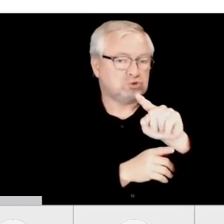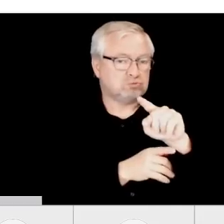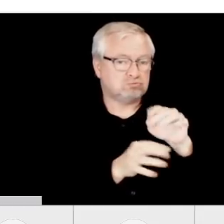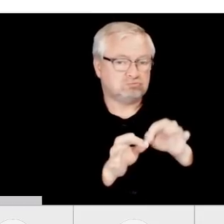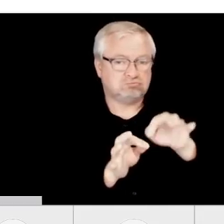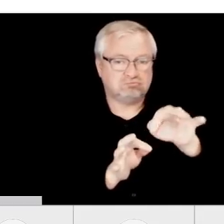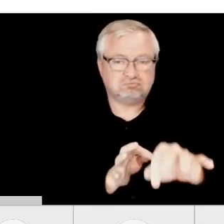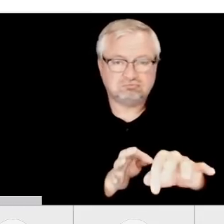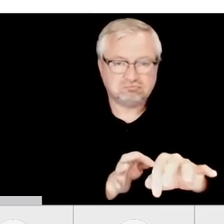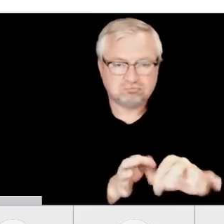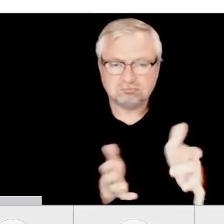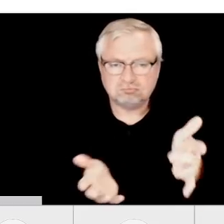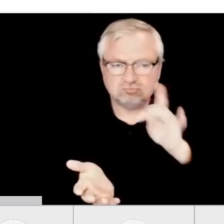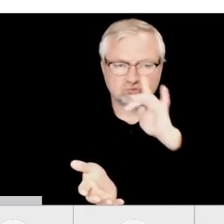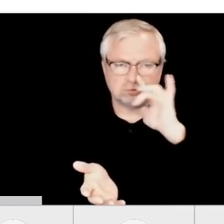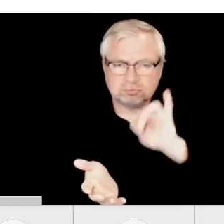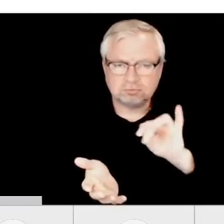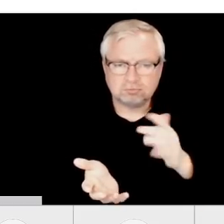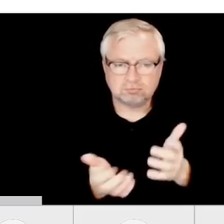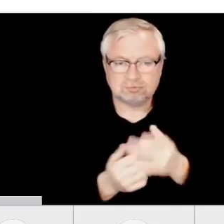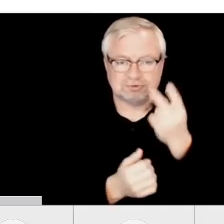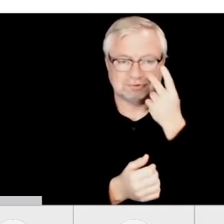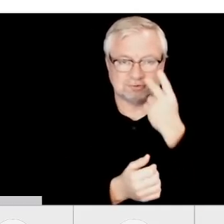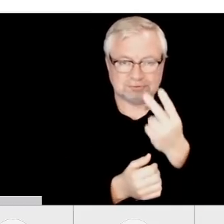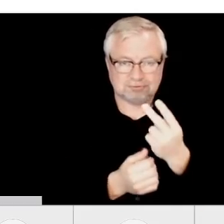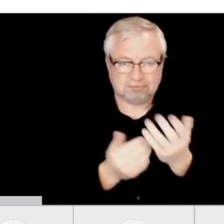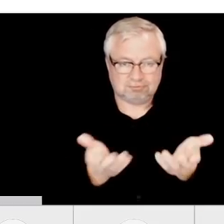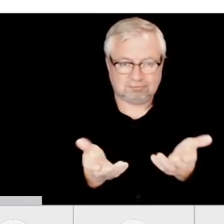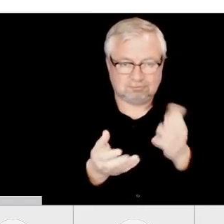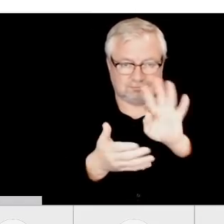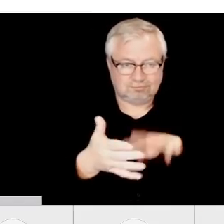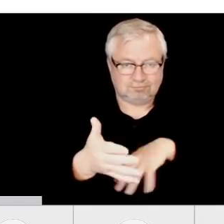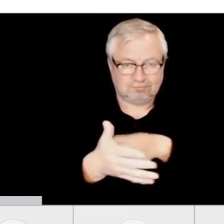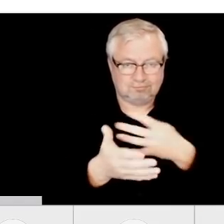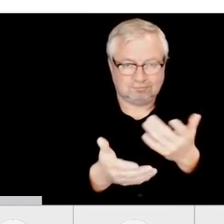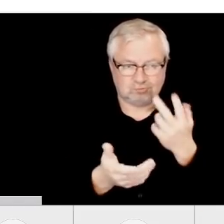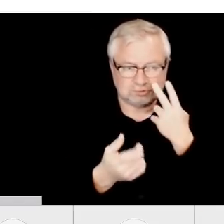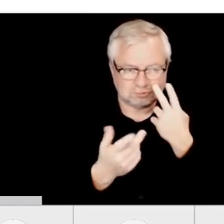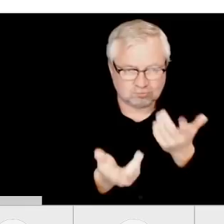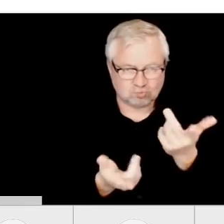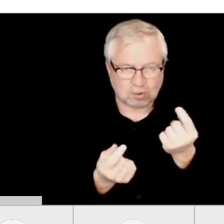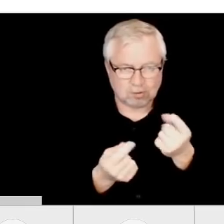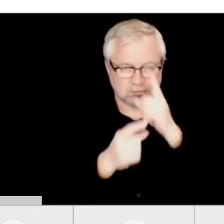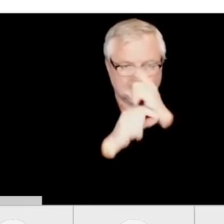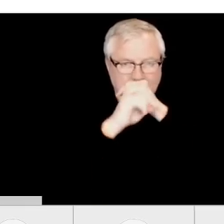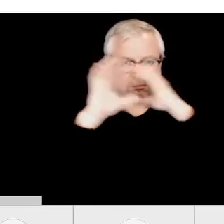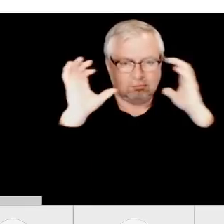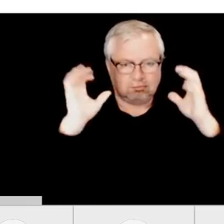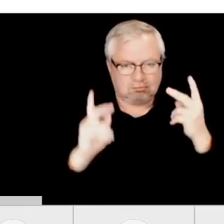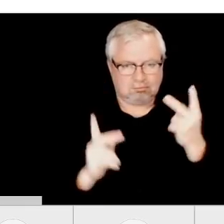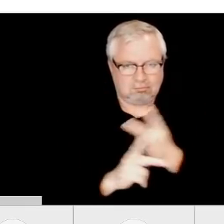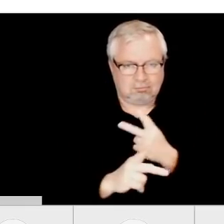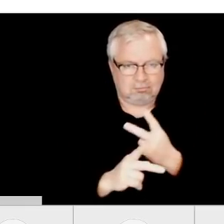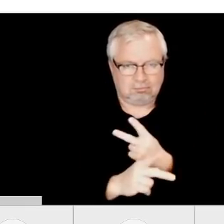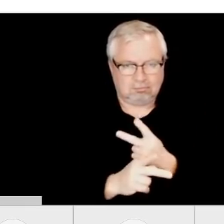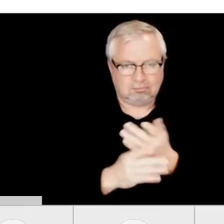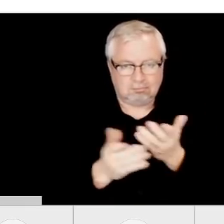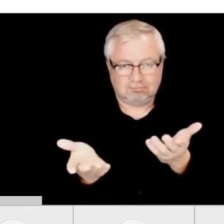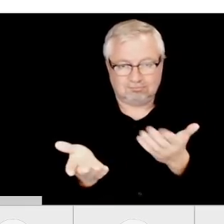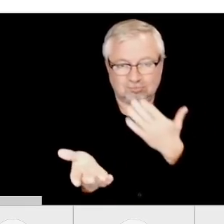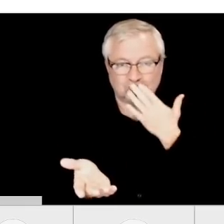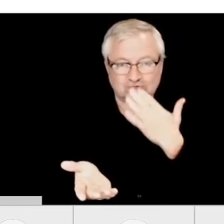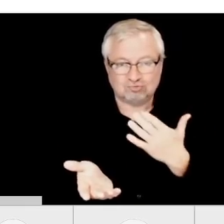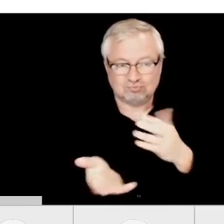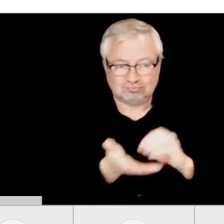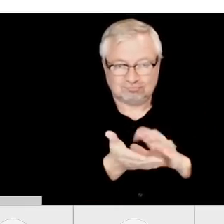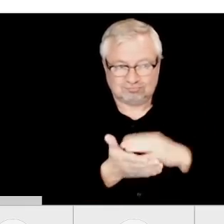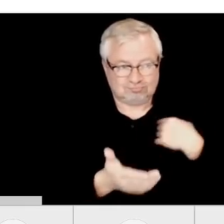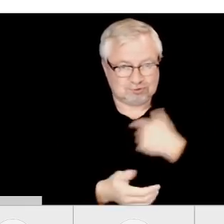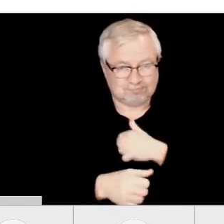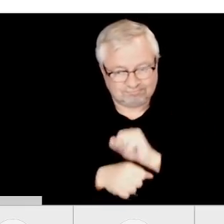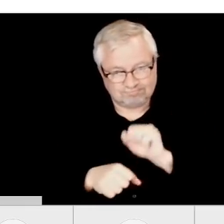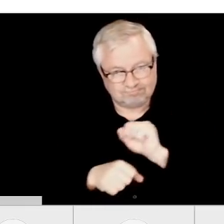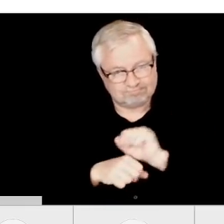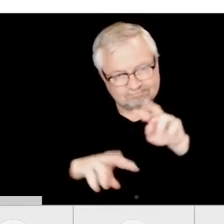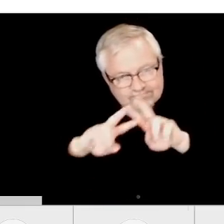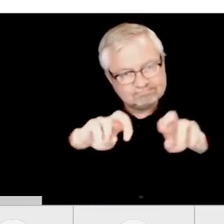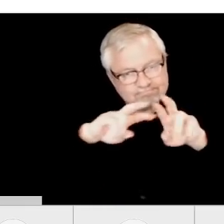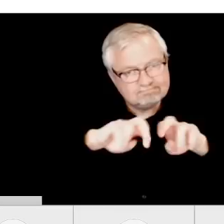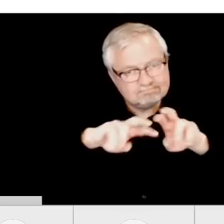And then what you would see since you've been good students through our